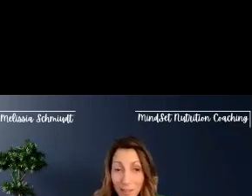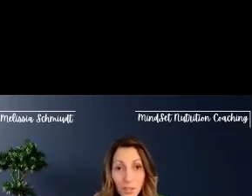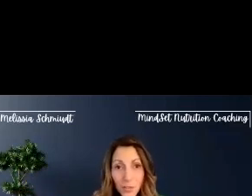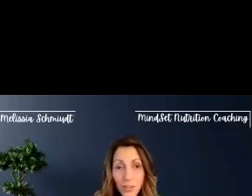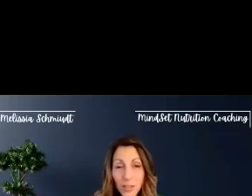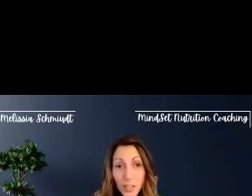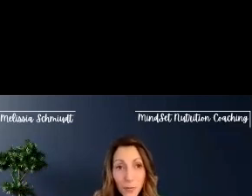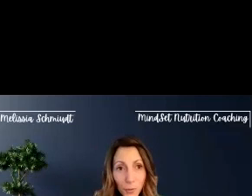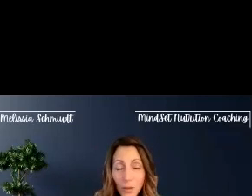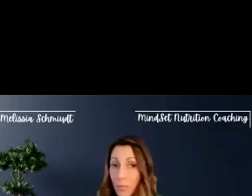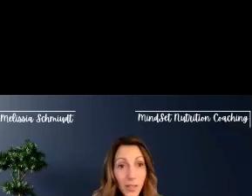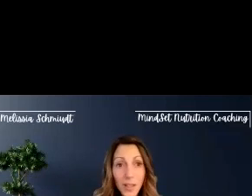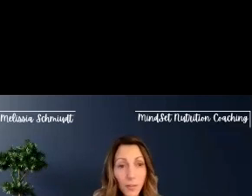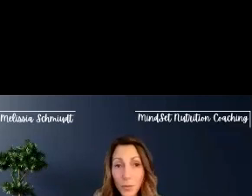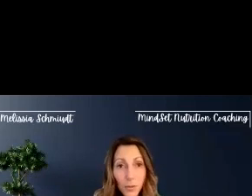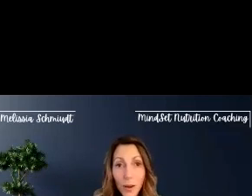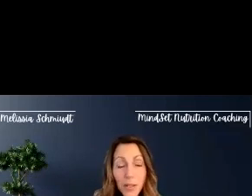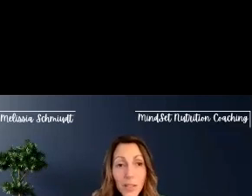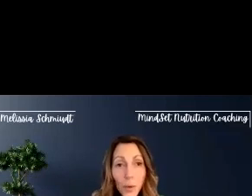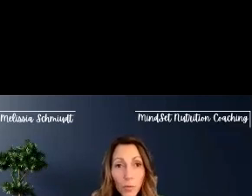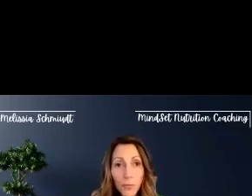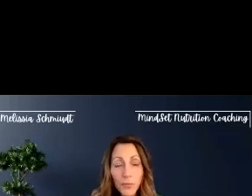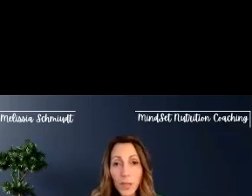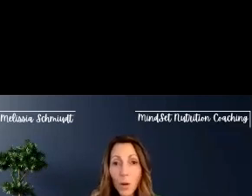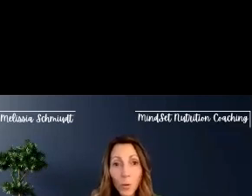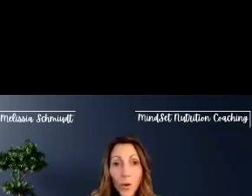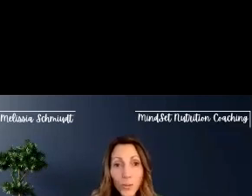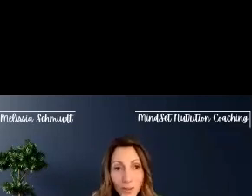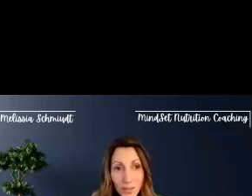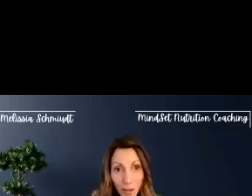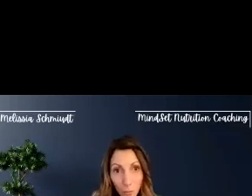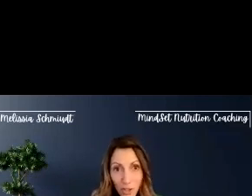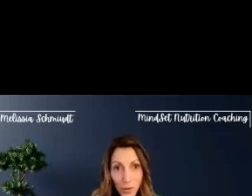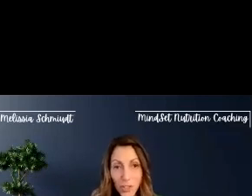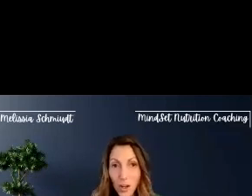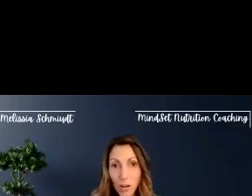I said this first. It's the food, but it's not the food because as we're over 50, we're also in the sandwich generation